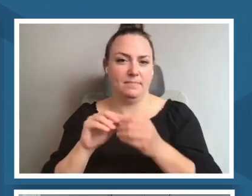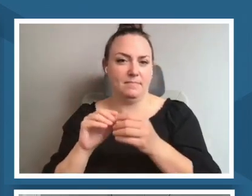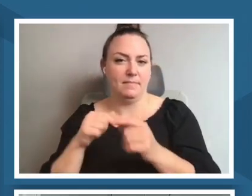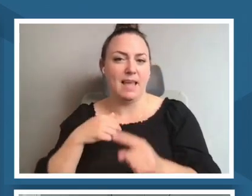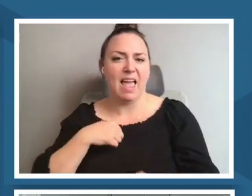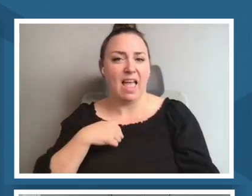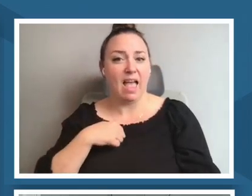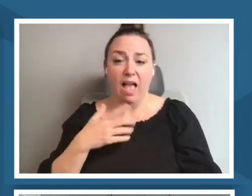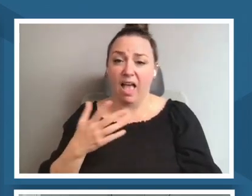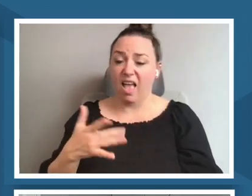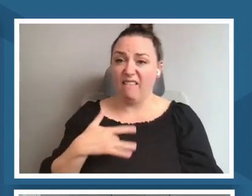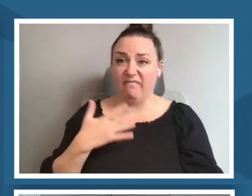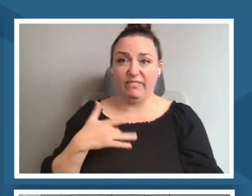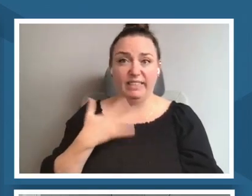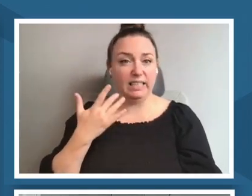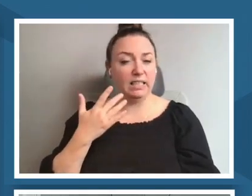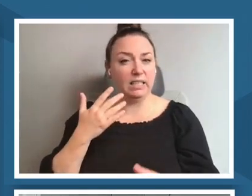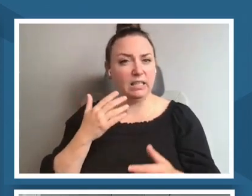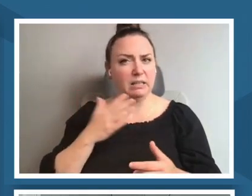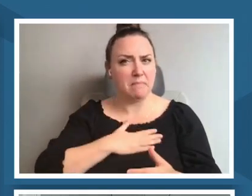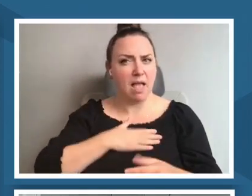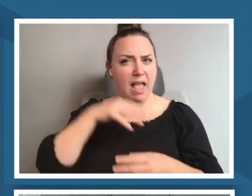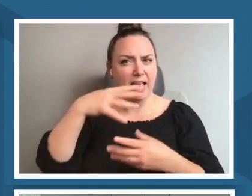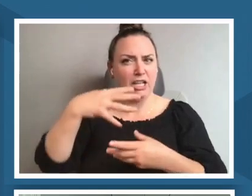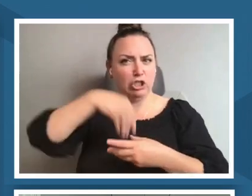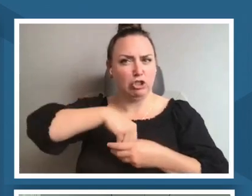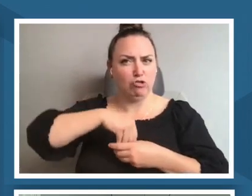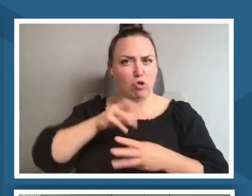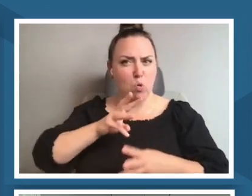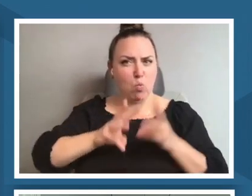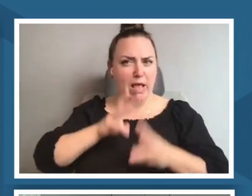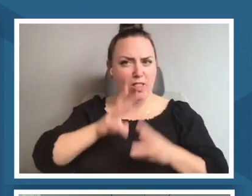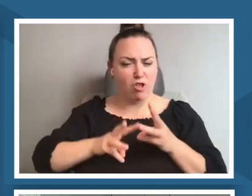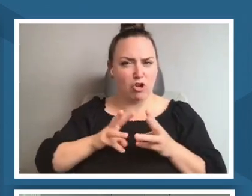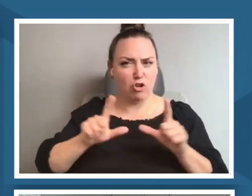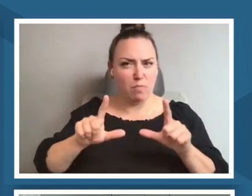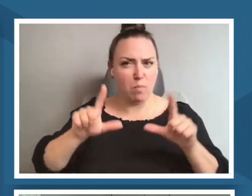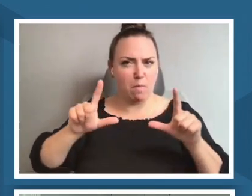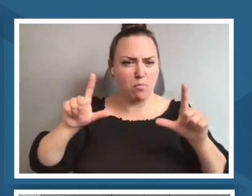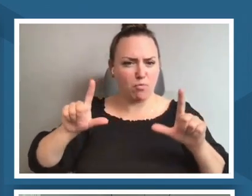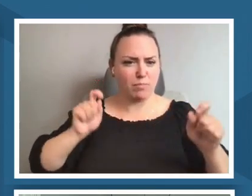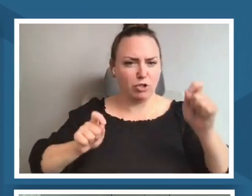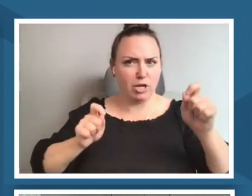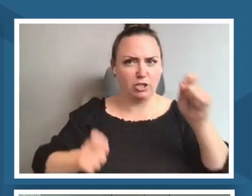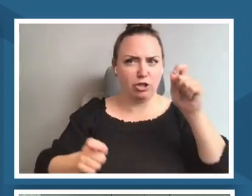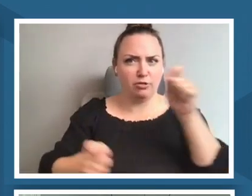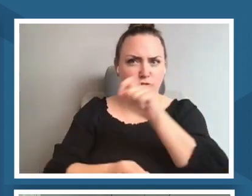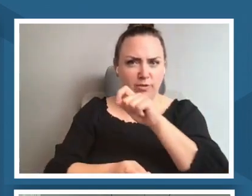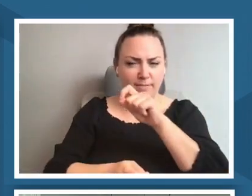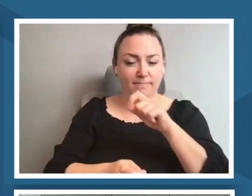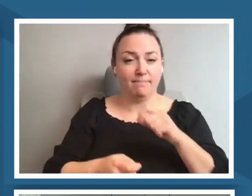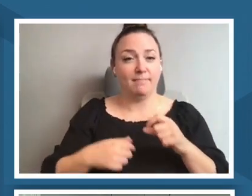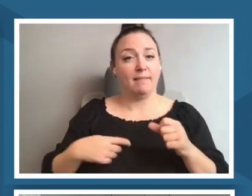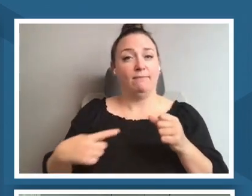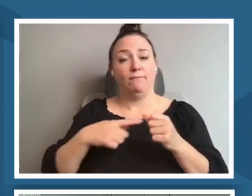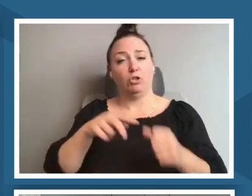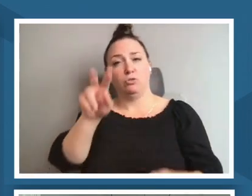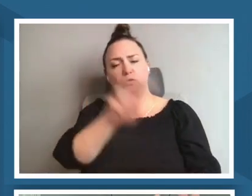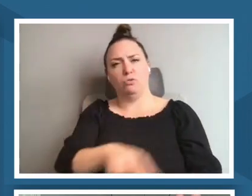my internal weather changed jen cause like i was like originally looking at it